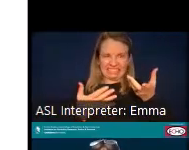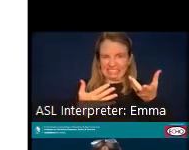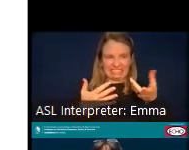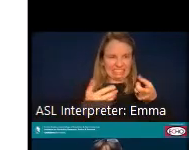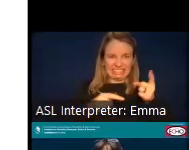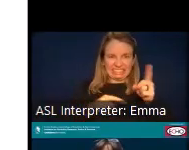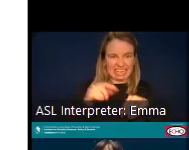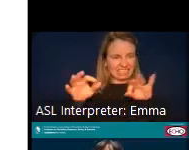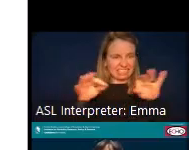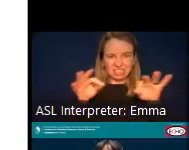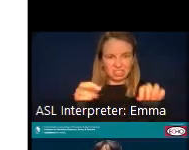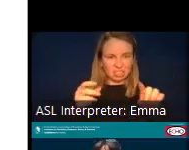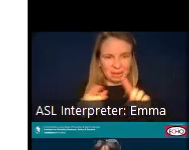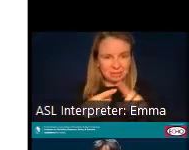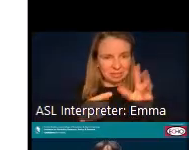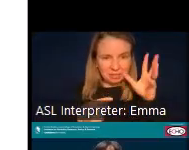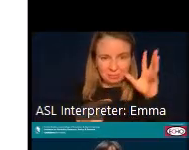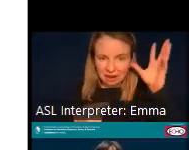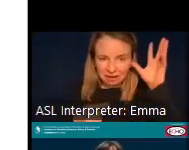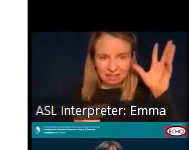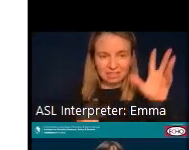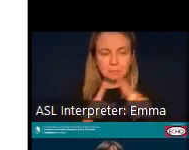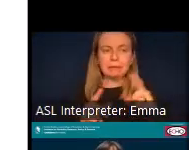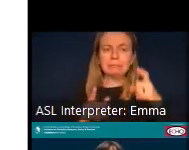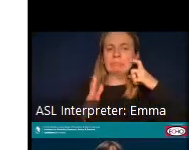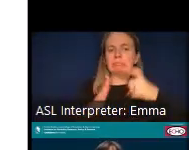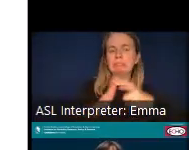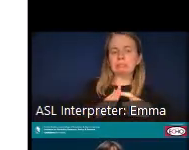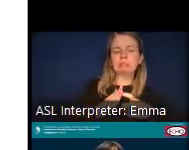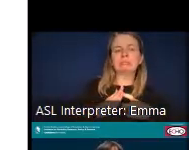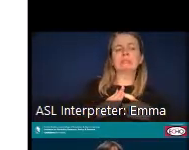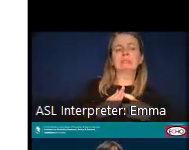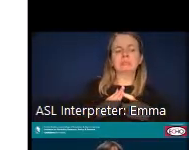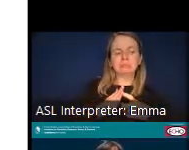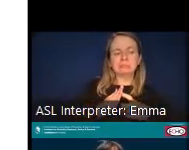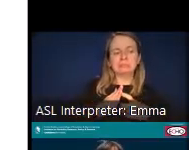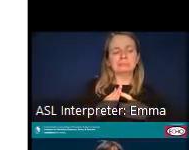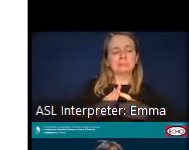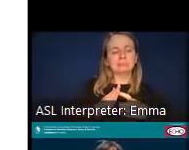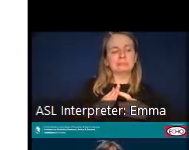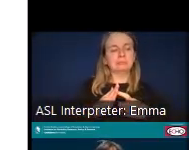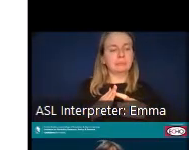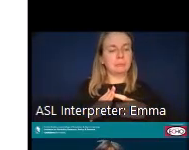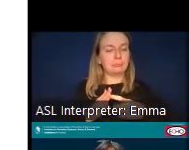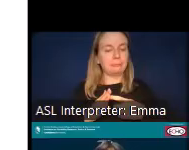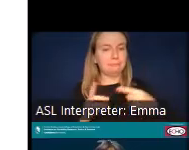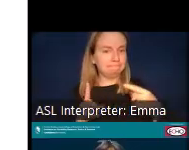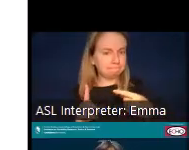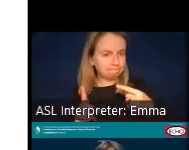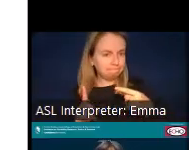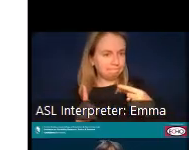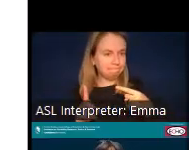to parents, but they are just noticing that he is having those happen when he.